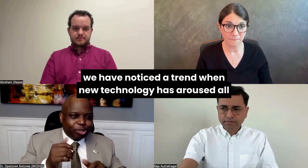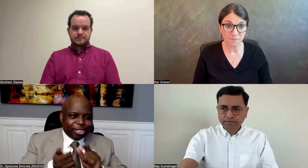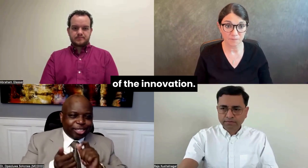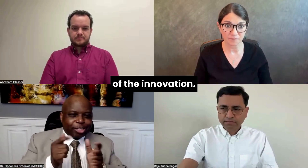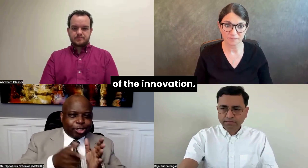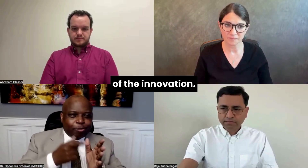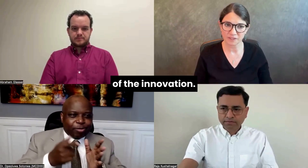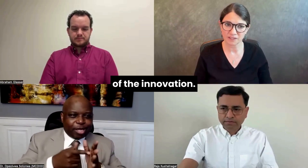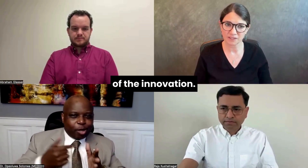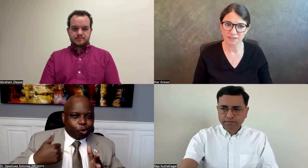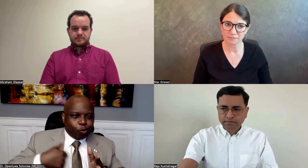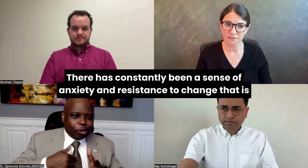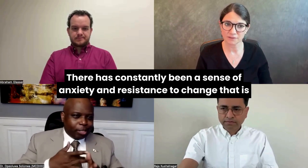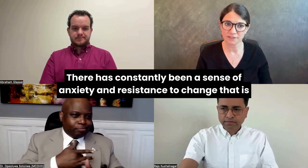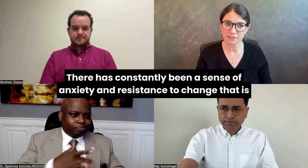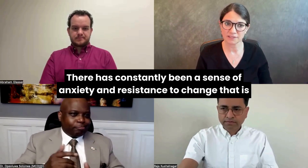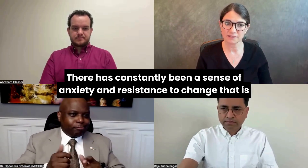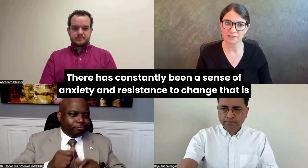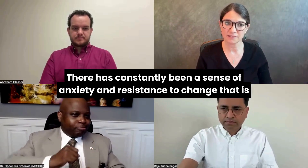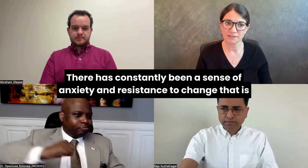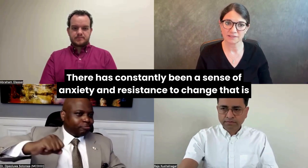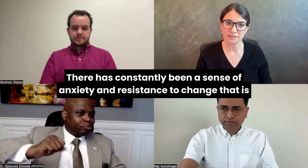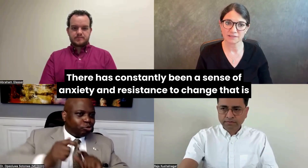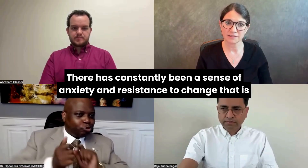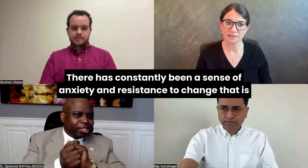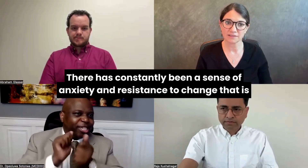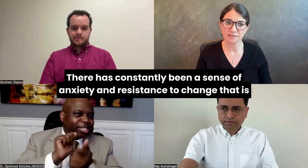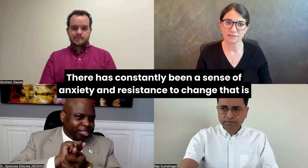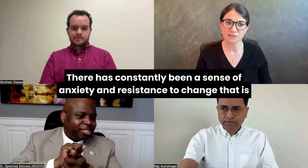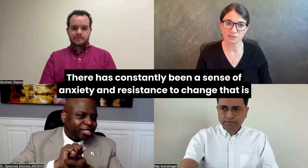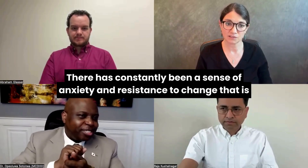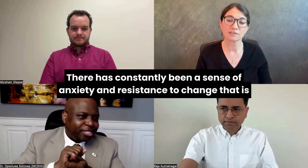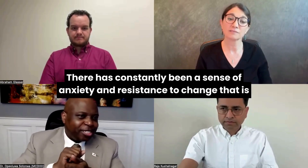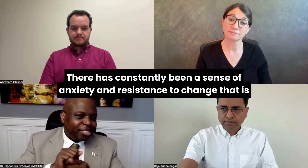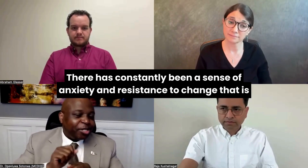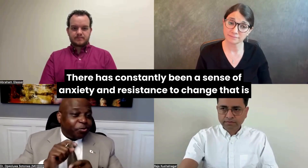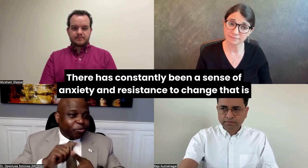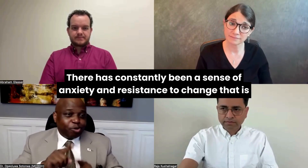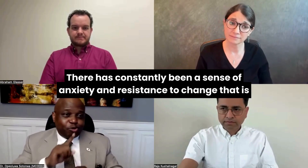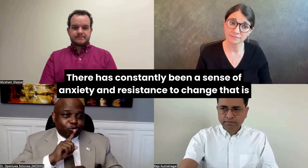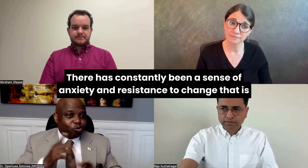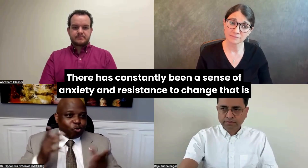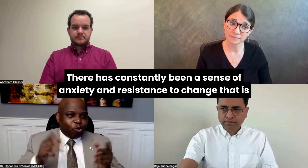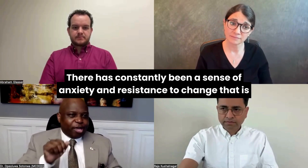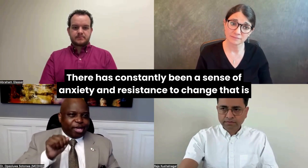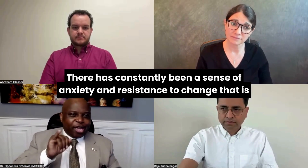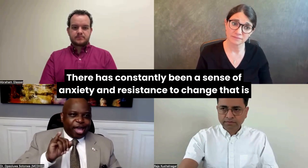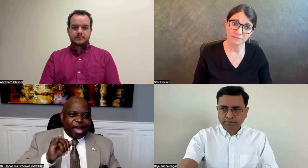There has constantly been a sense of anxiety and resistance to change that is caused by the innovation.